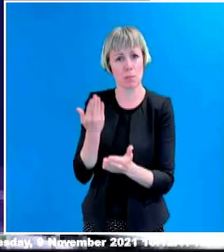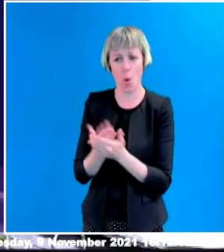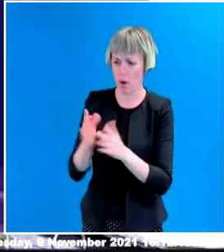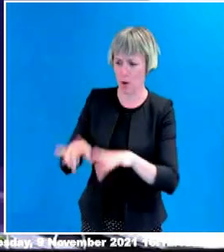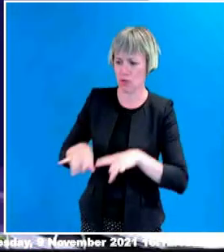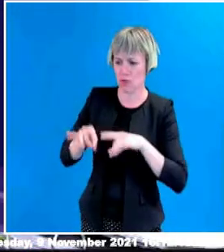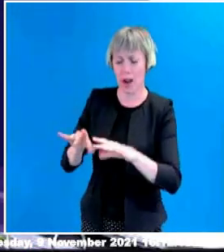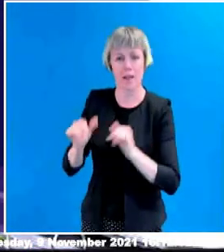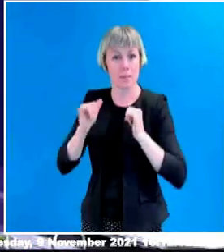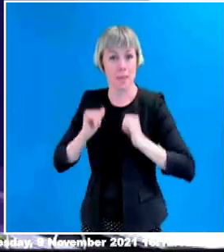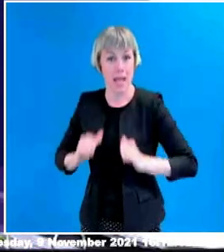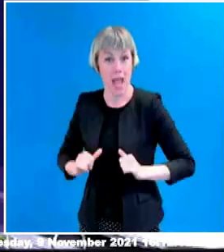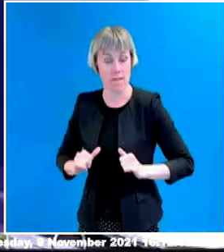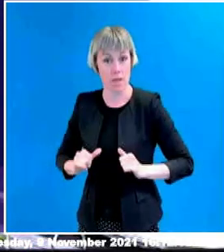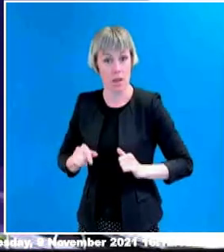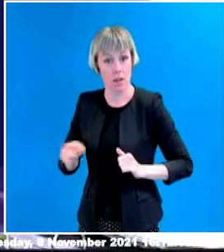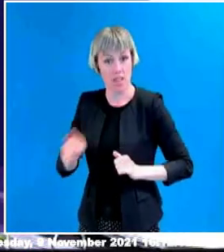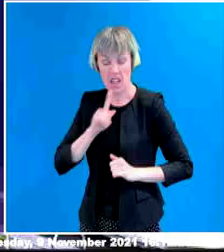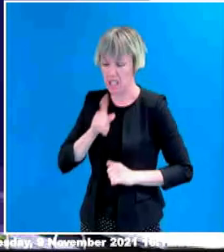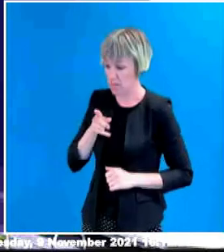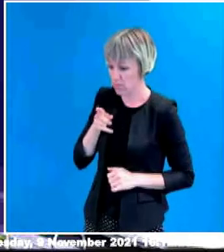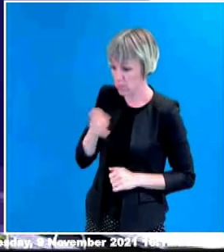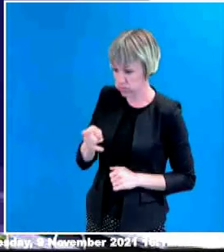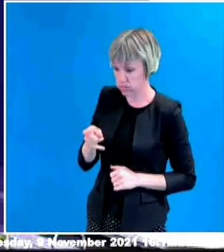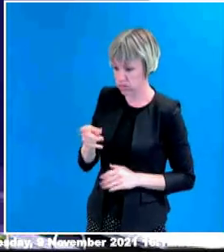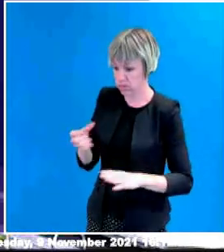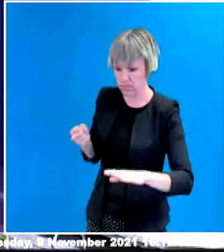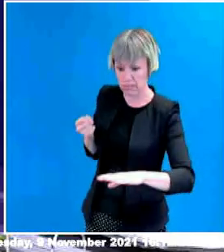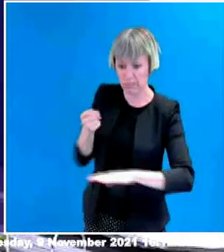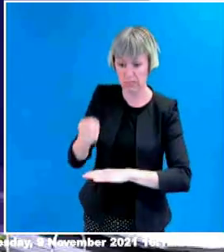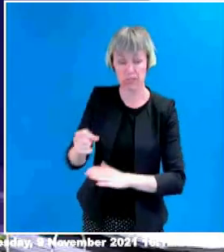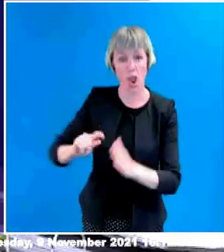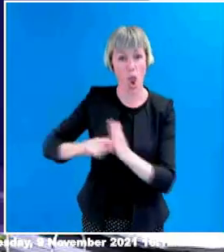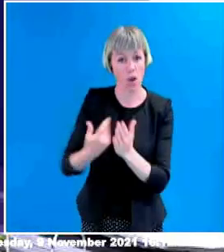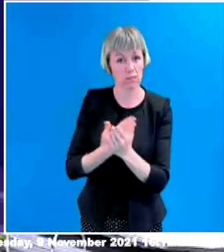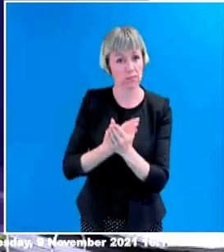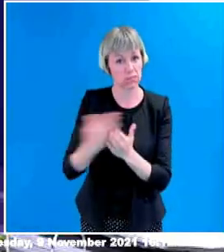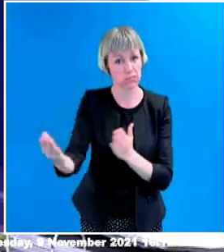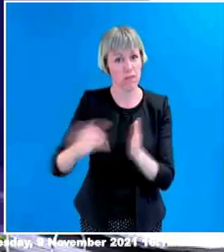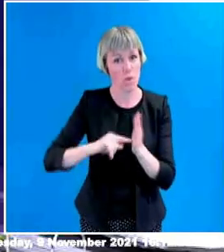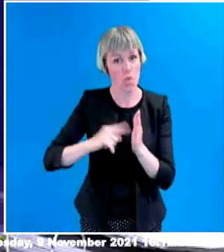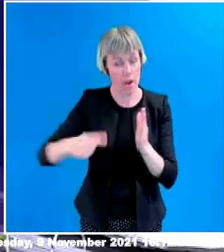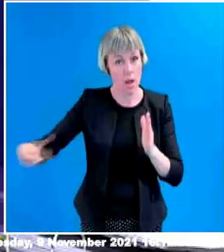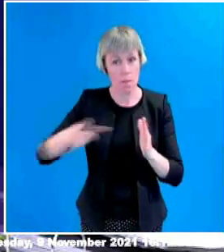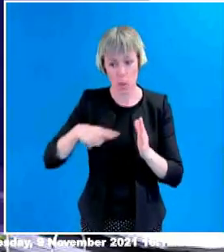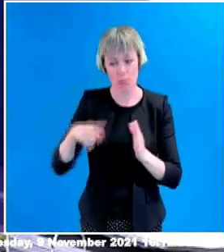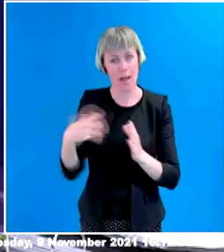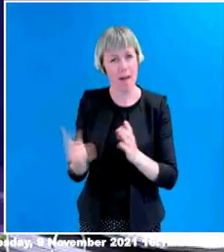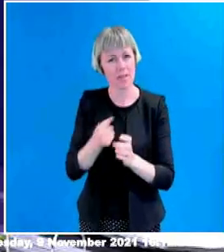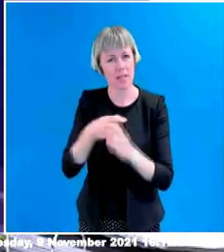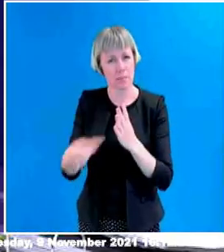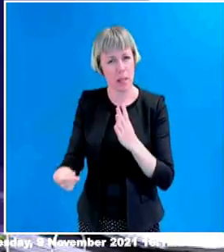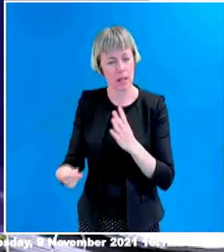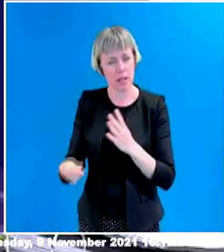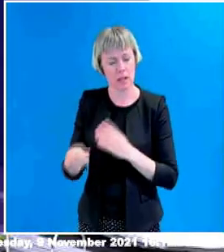than we are incarcerating people on the basis of their disability. I'm sure there's a bit of a process that you've just described that might have